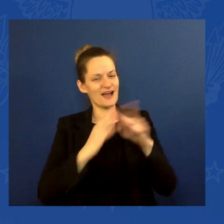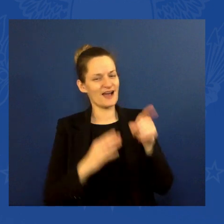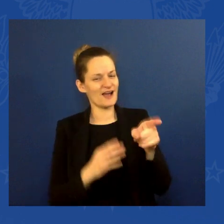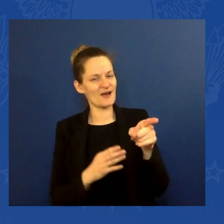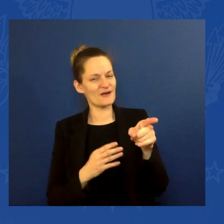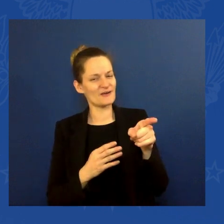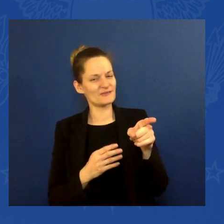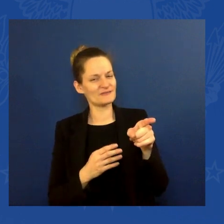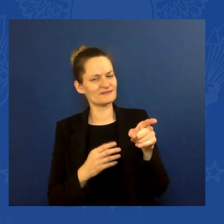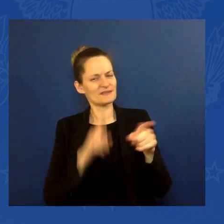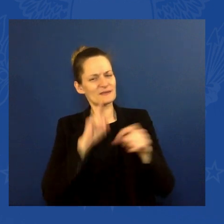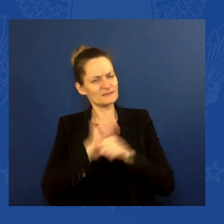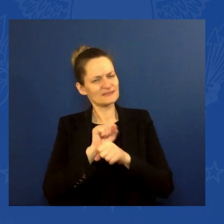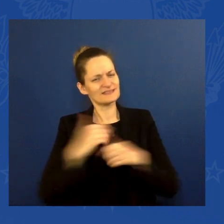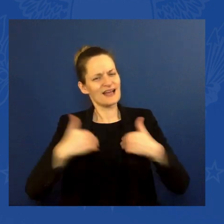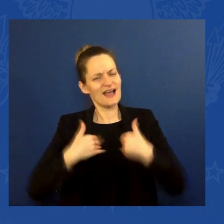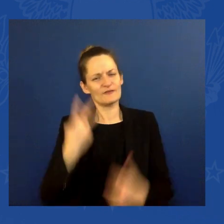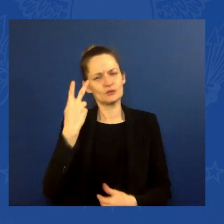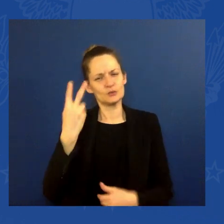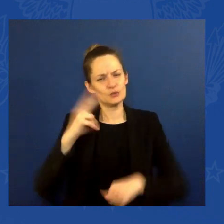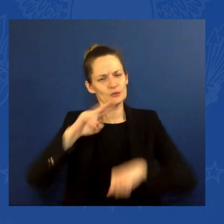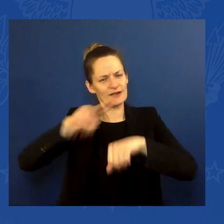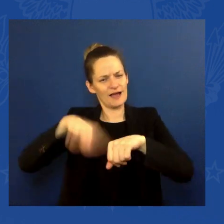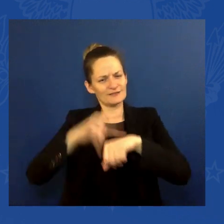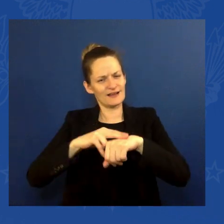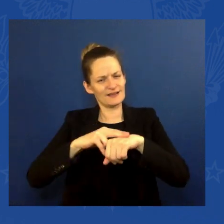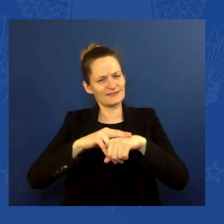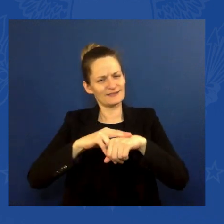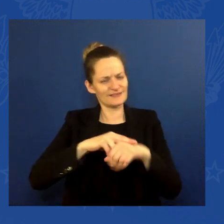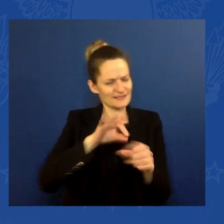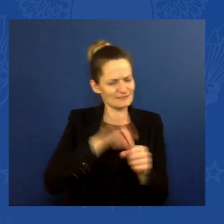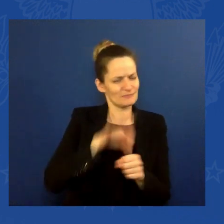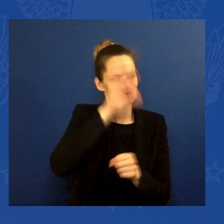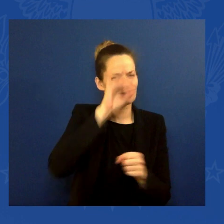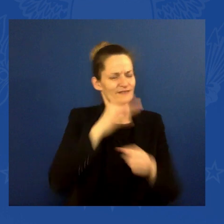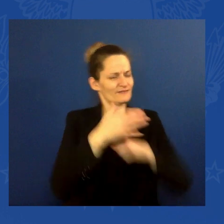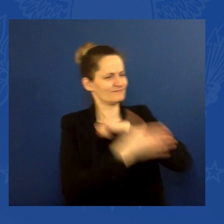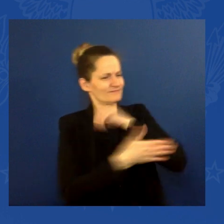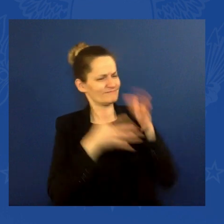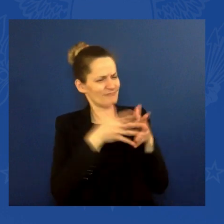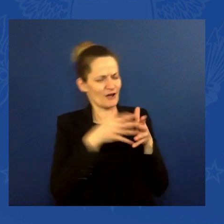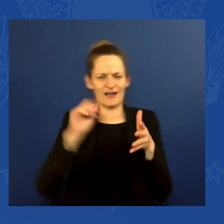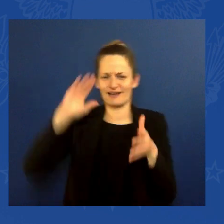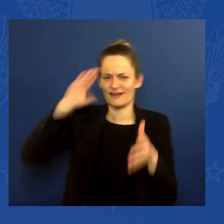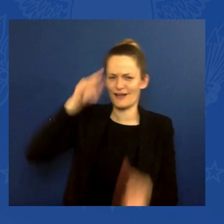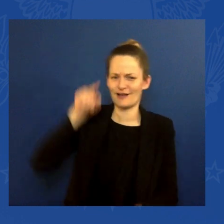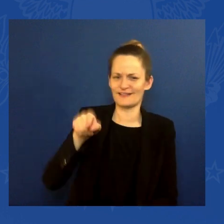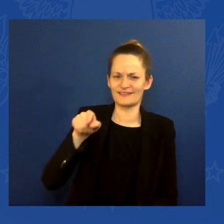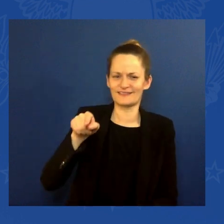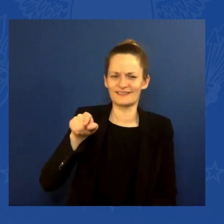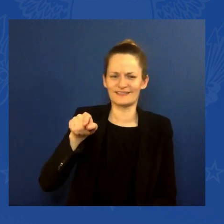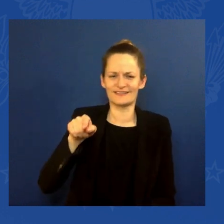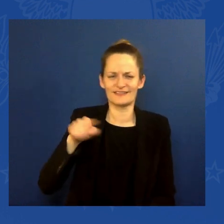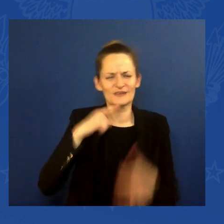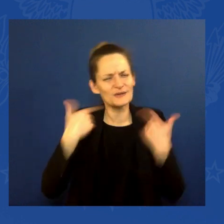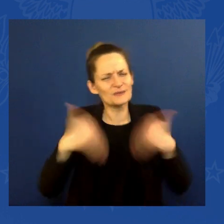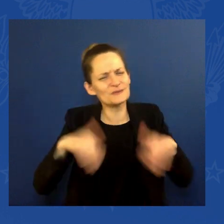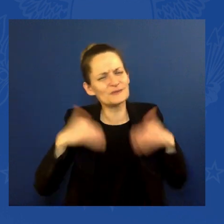proving it when you're Irish, when you're American: Home is everywhere. What a gift. What a blessing.